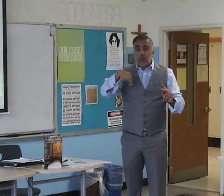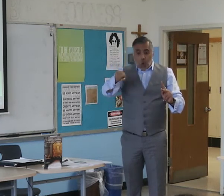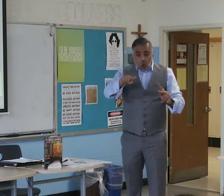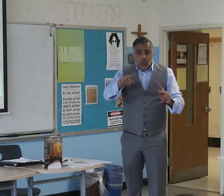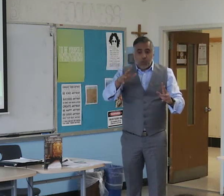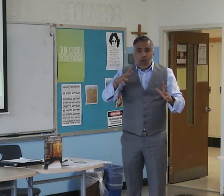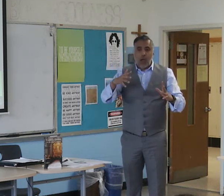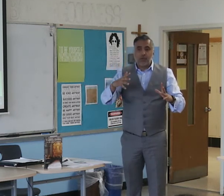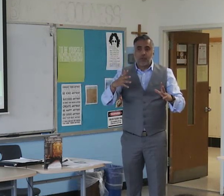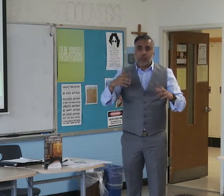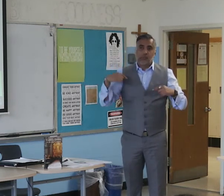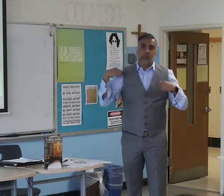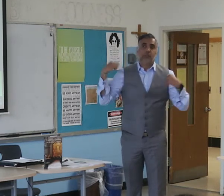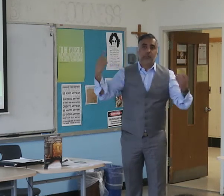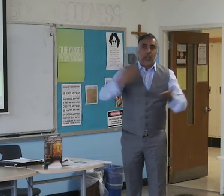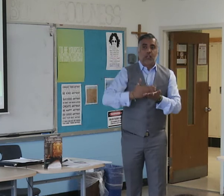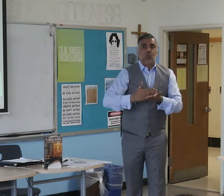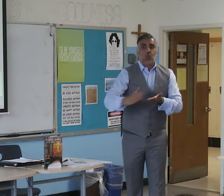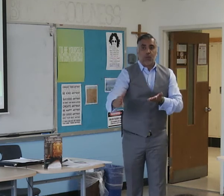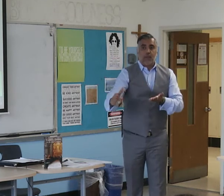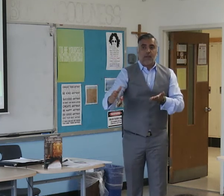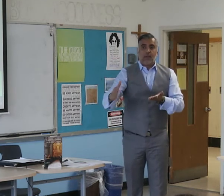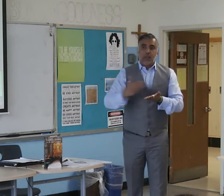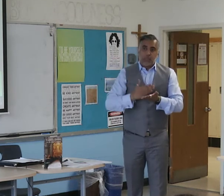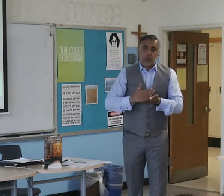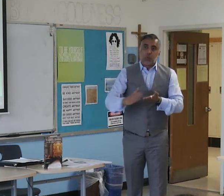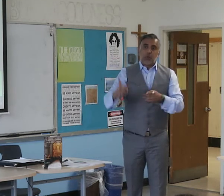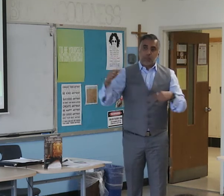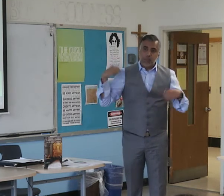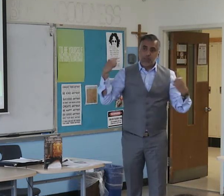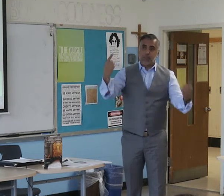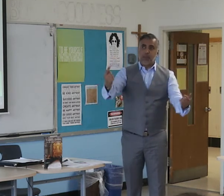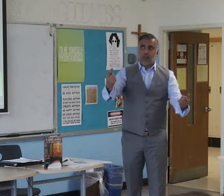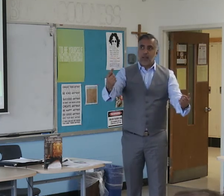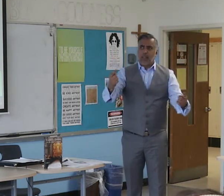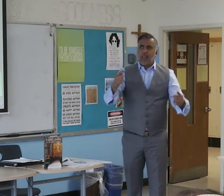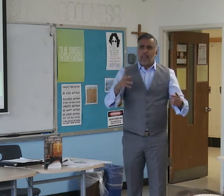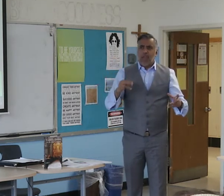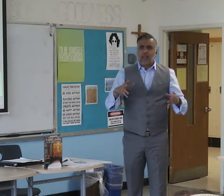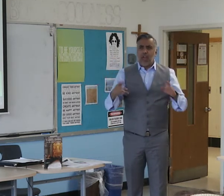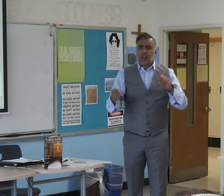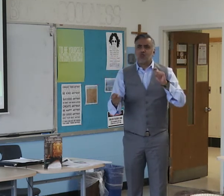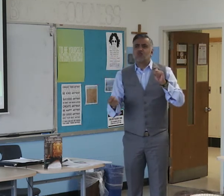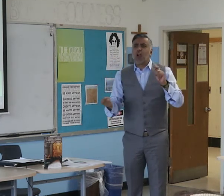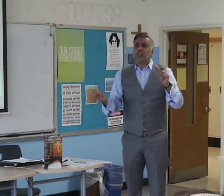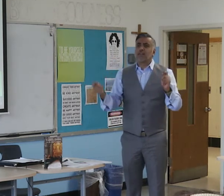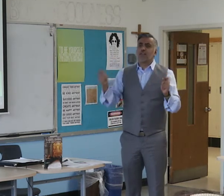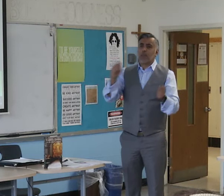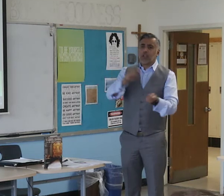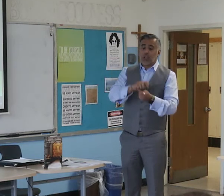life being excluded and diminished, the transformation, you know, we see in large